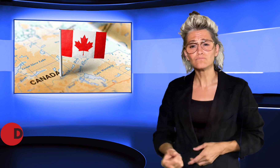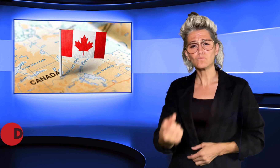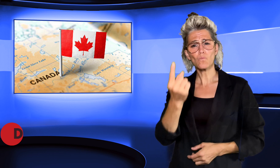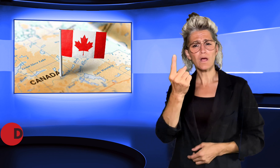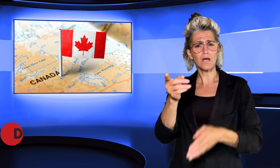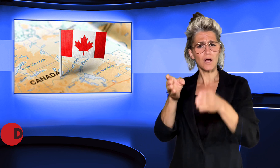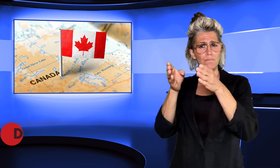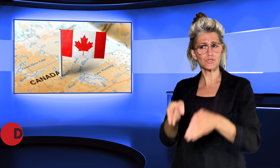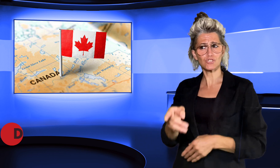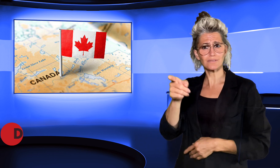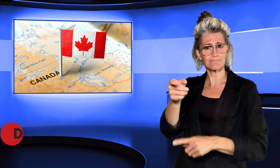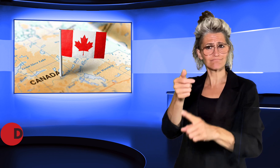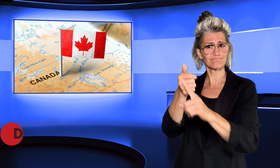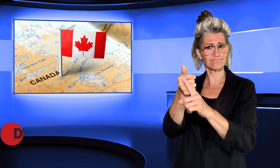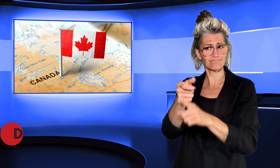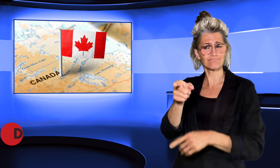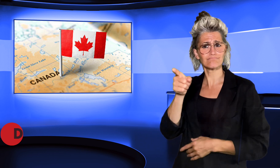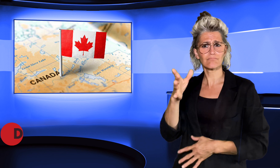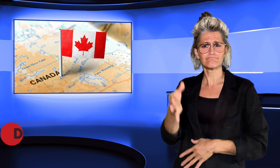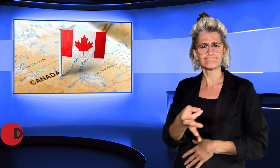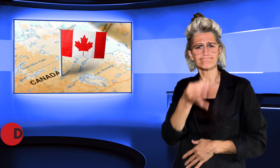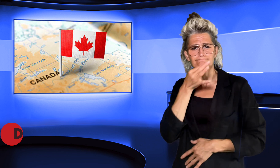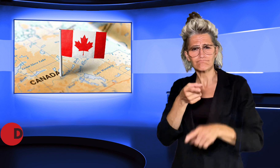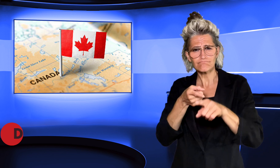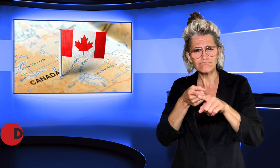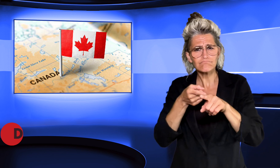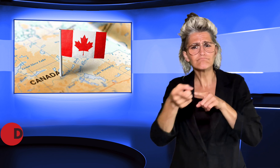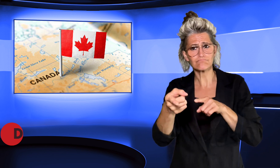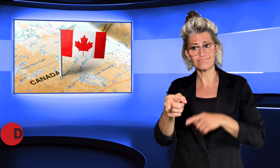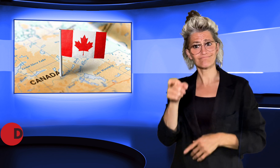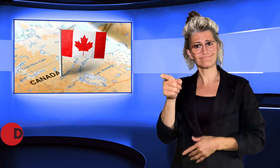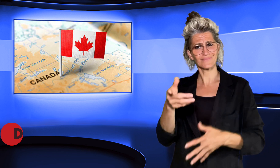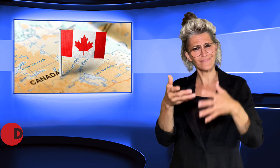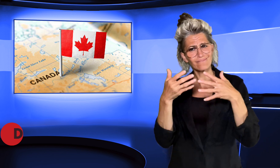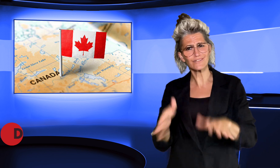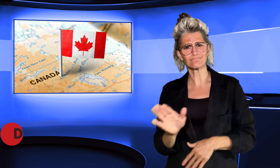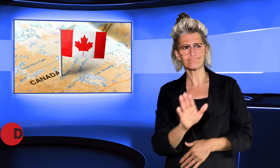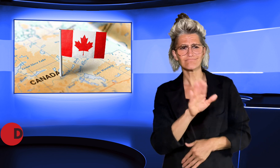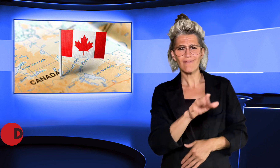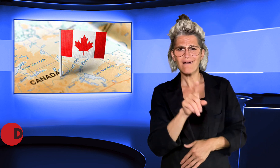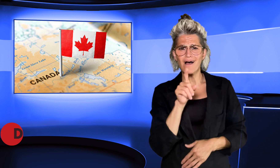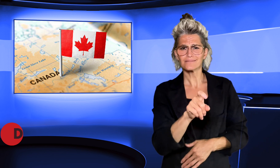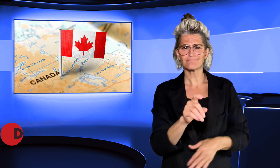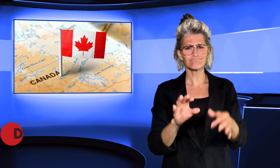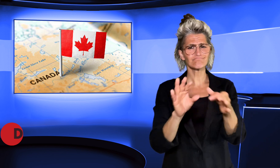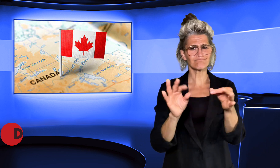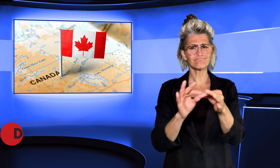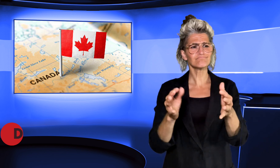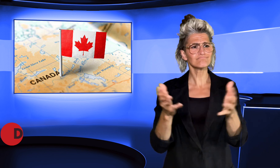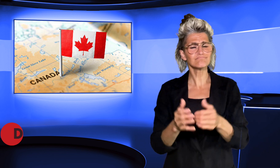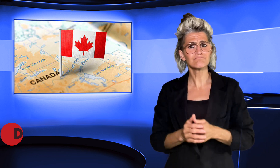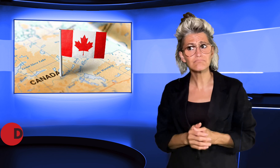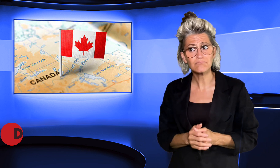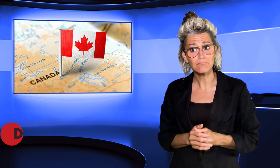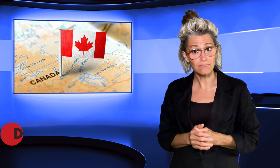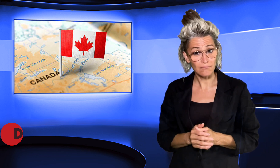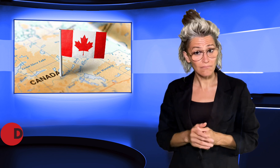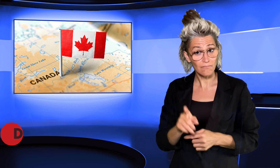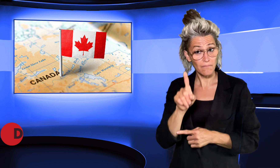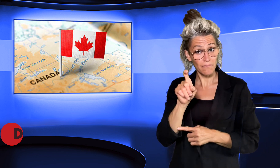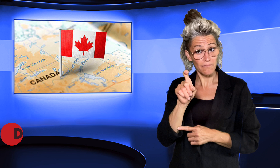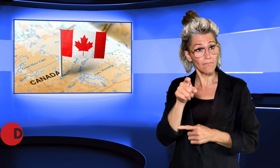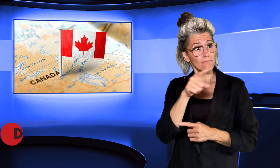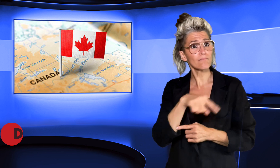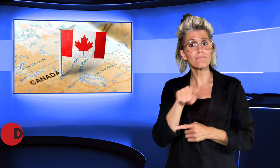One expert asked this question: is CBS turning down walk-in blood donations